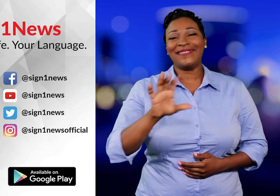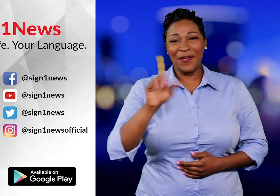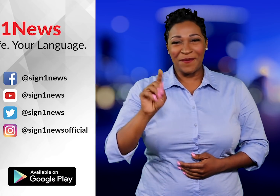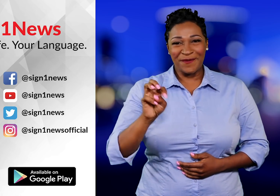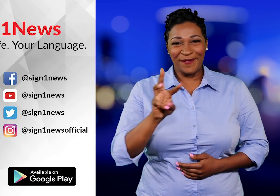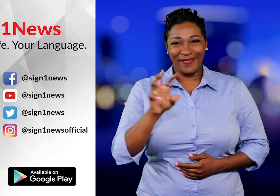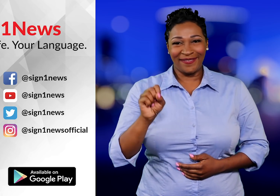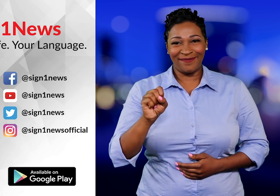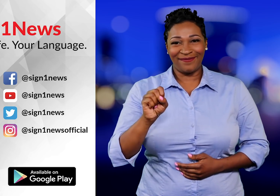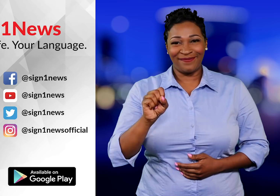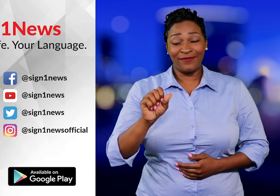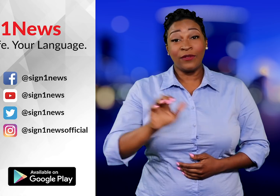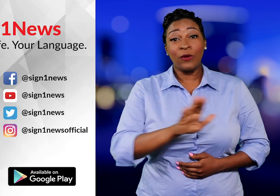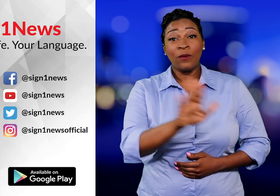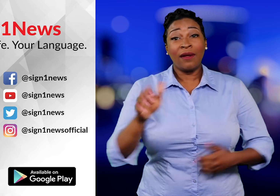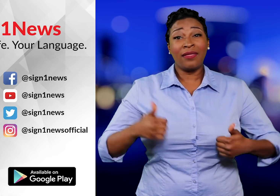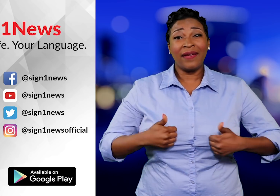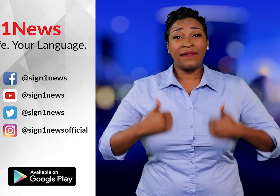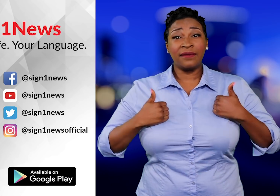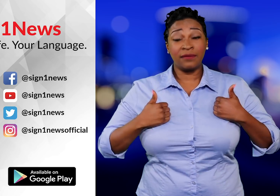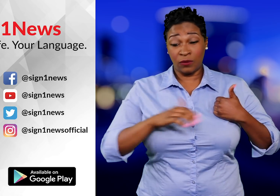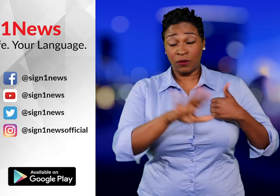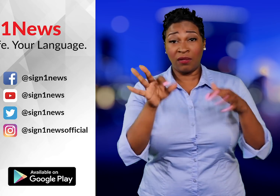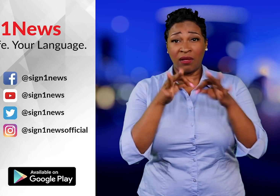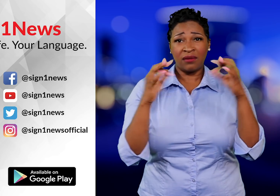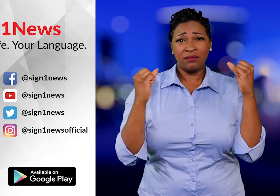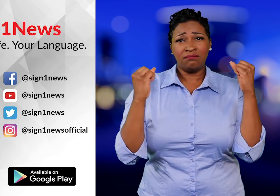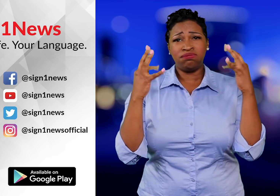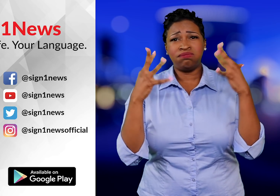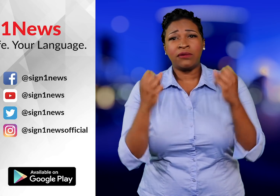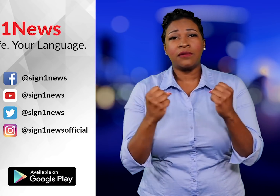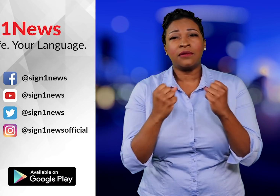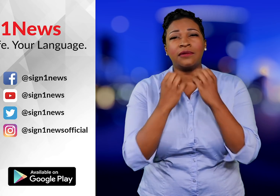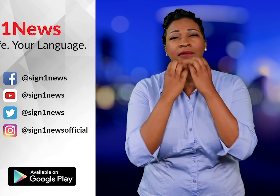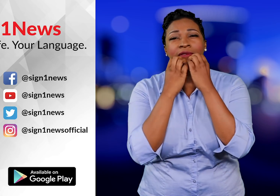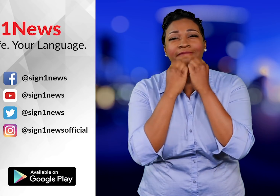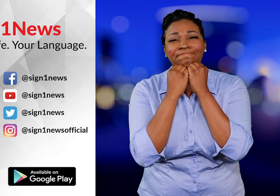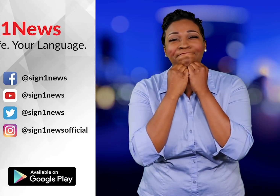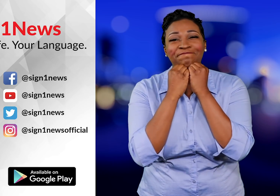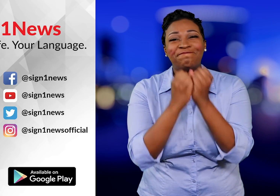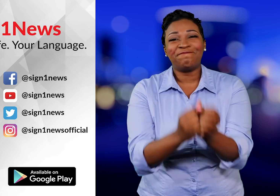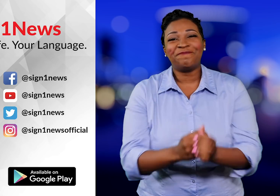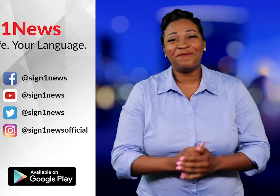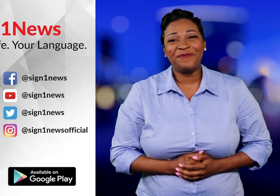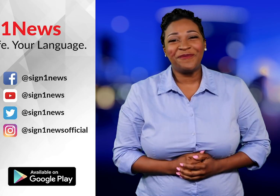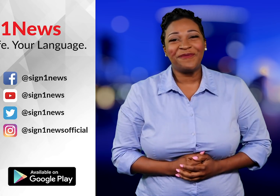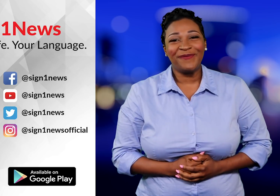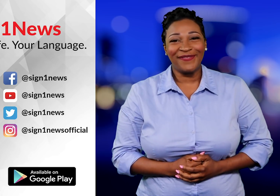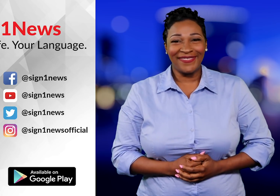Sign1News. Your life. Your language.